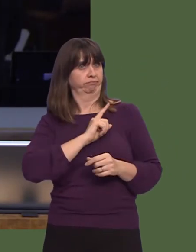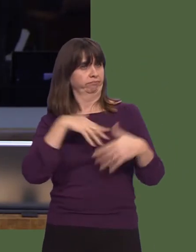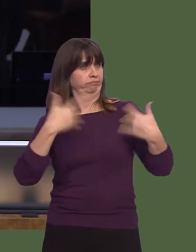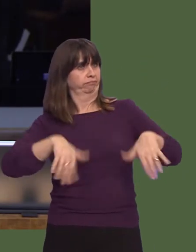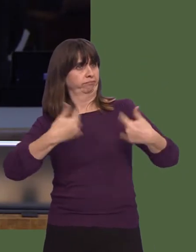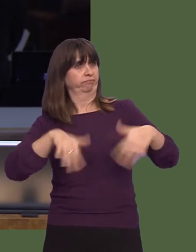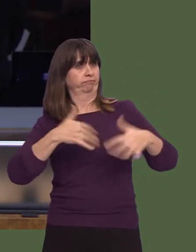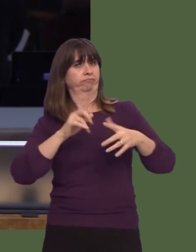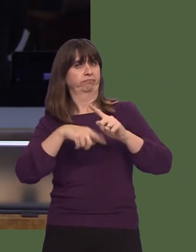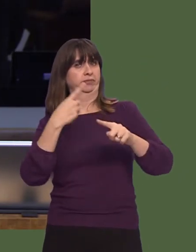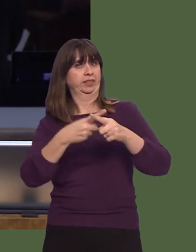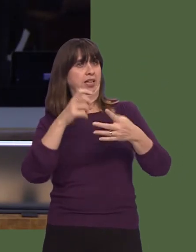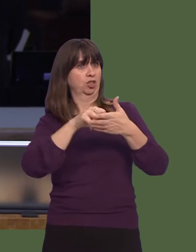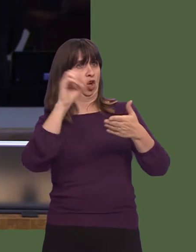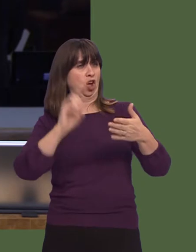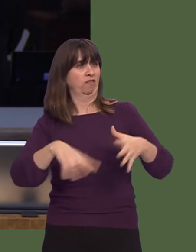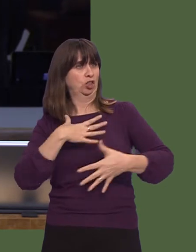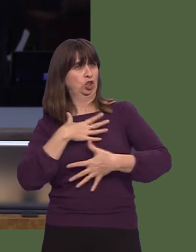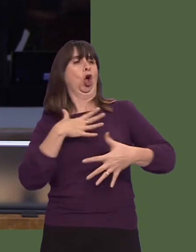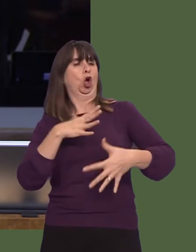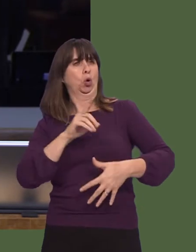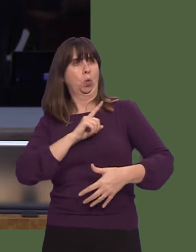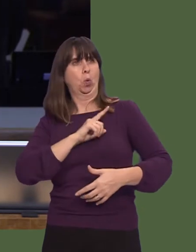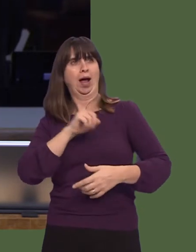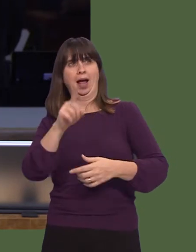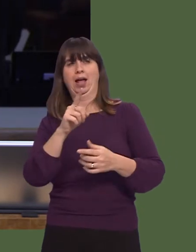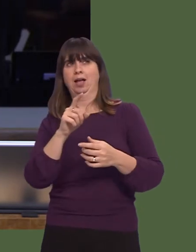in the Assembly. It makes a change from all the other taxes that he wants to introduce.